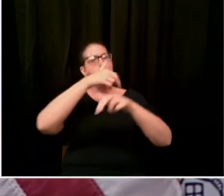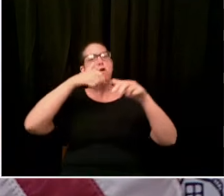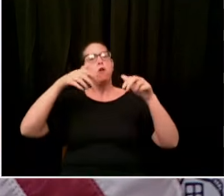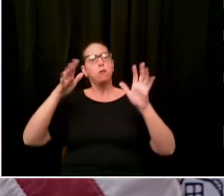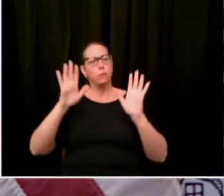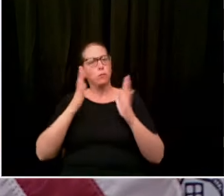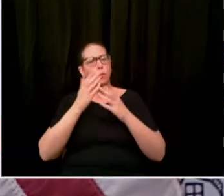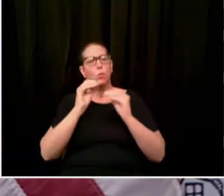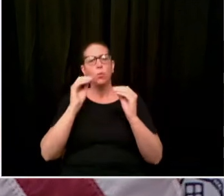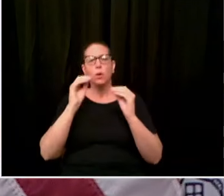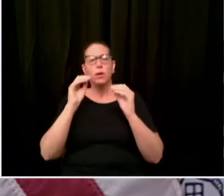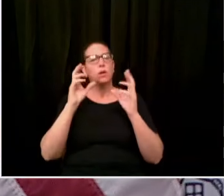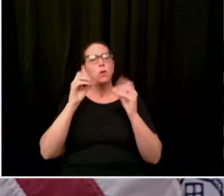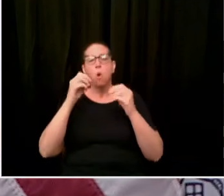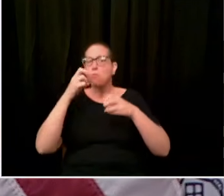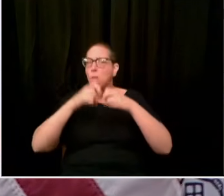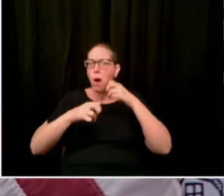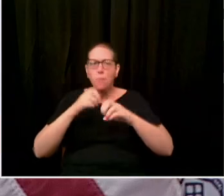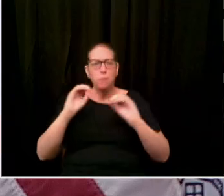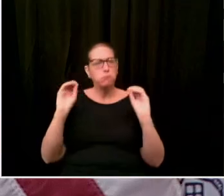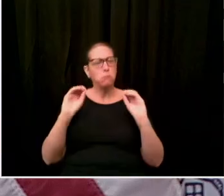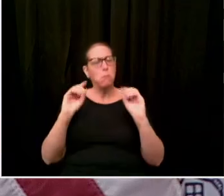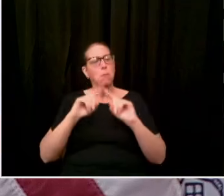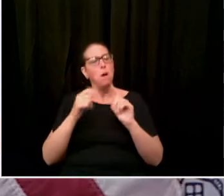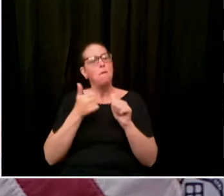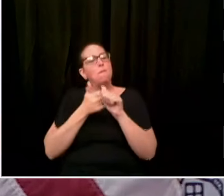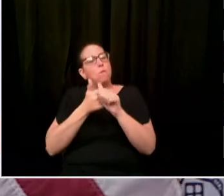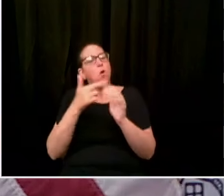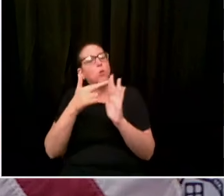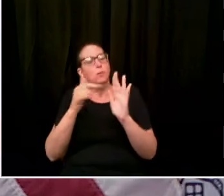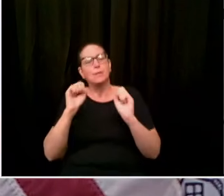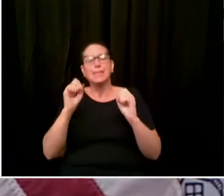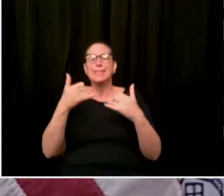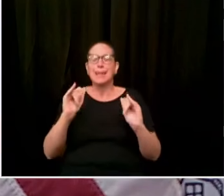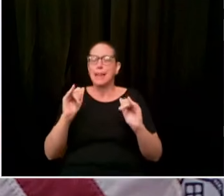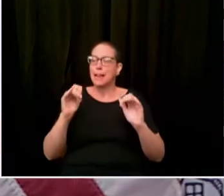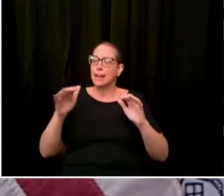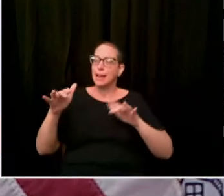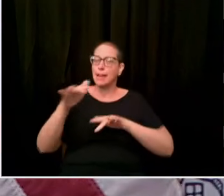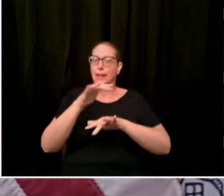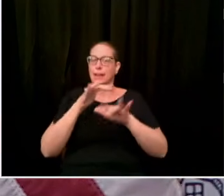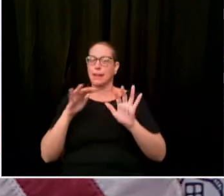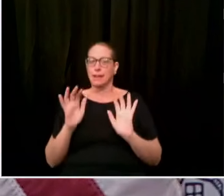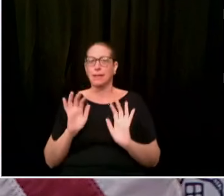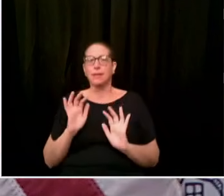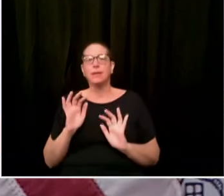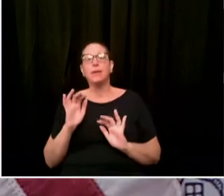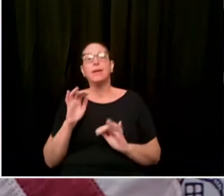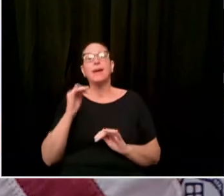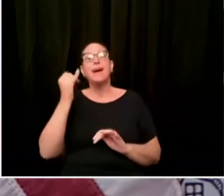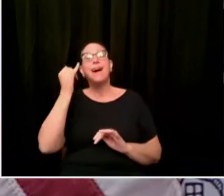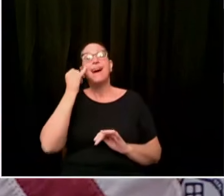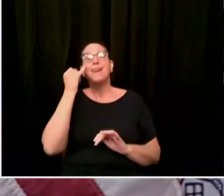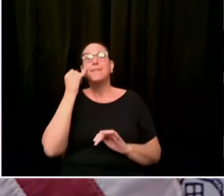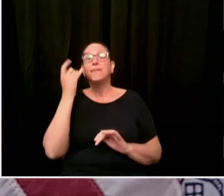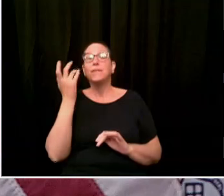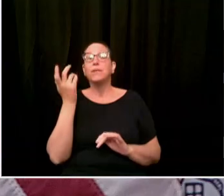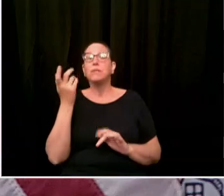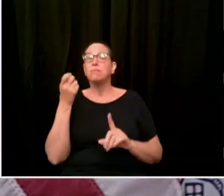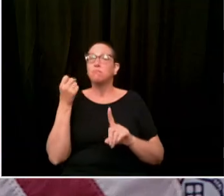WALKING ON BEACHES AND THERE WERE VERY FEW INSTANCES OF A PROBLEM. AGAIN, WE'RE GOING TO HAVE A LOT OF NYPD AND PARKS DEPARTMENT OUT TO ADDRESS